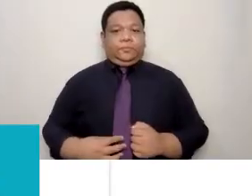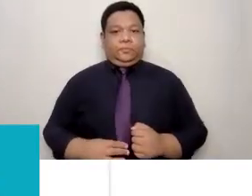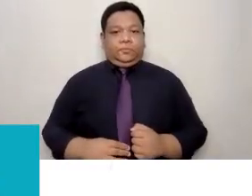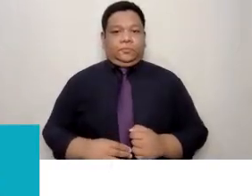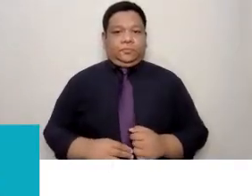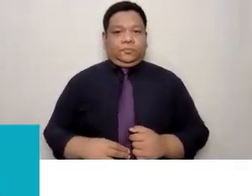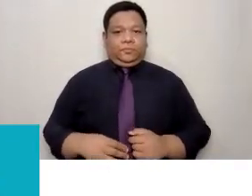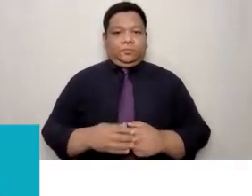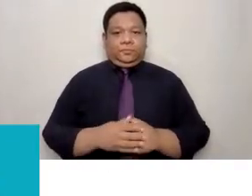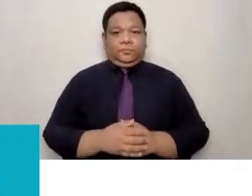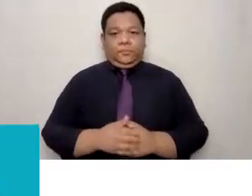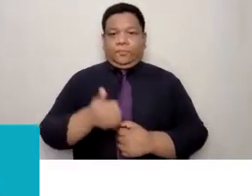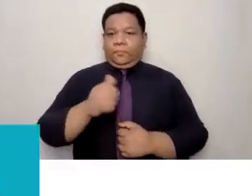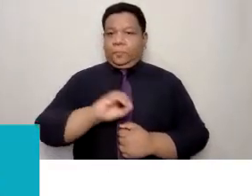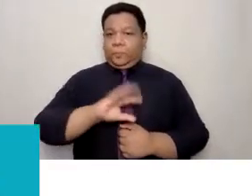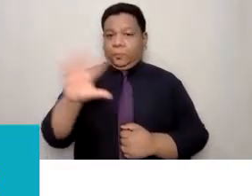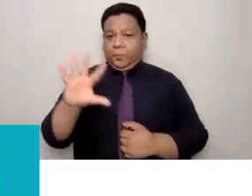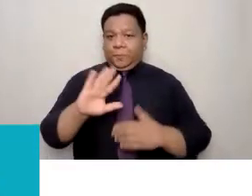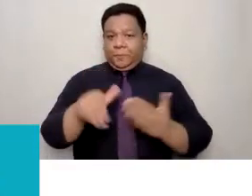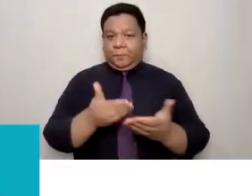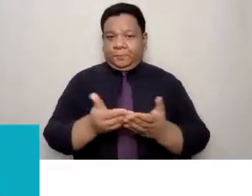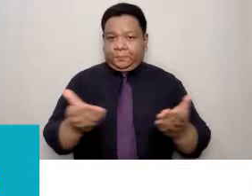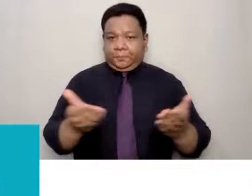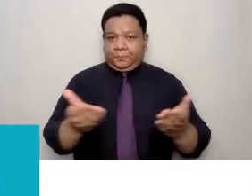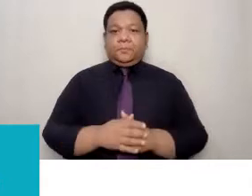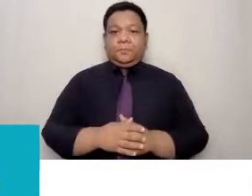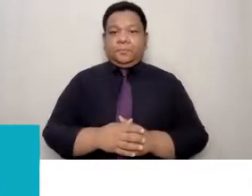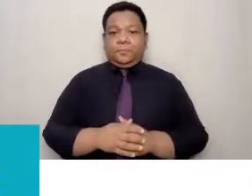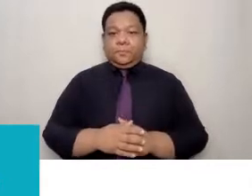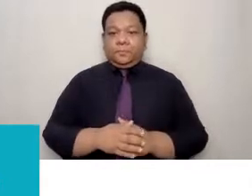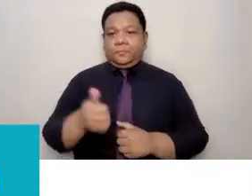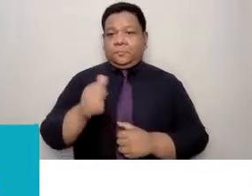Good morning everyone! Mabuhay and good morning!